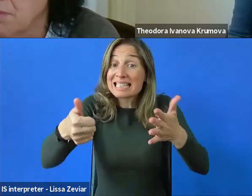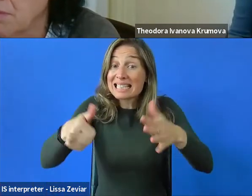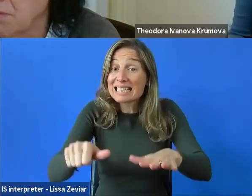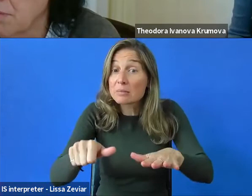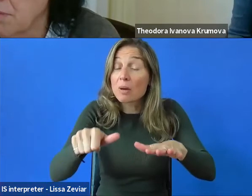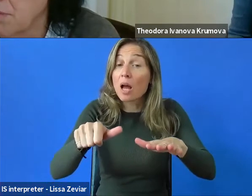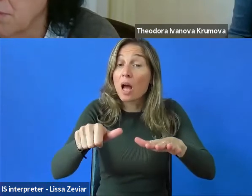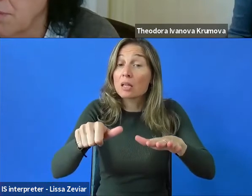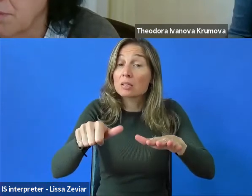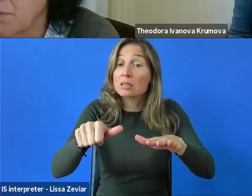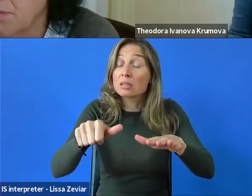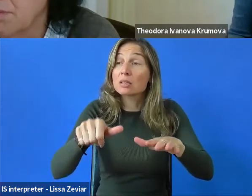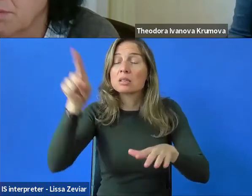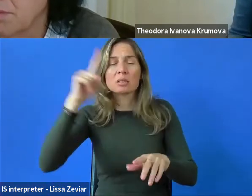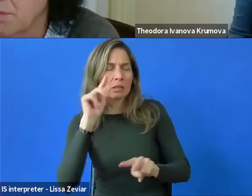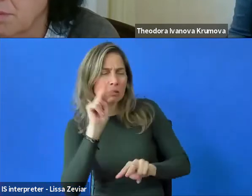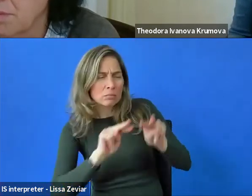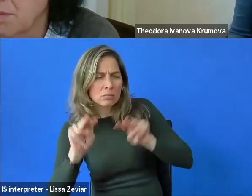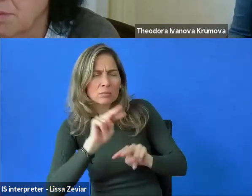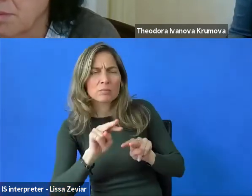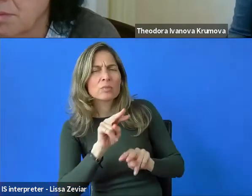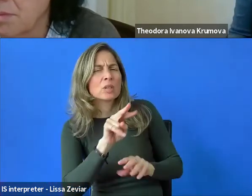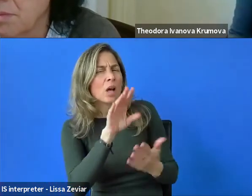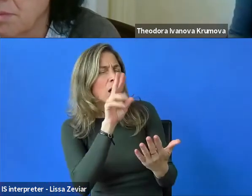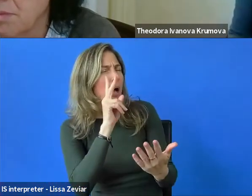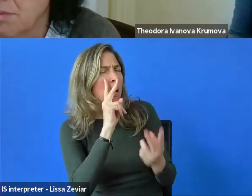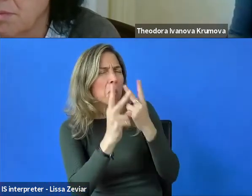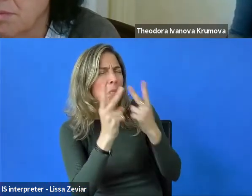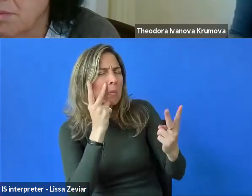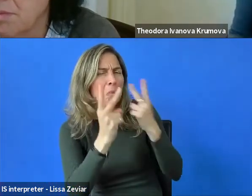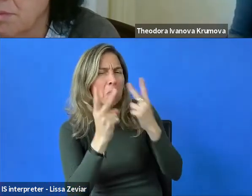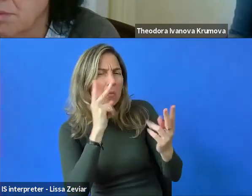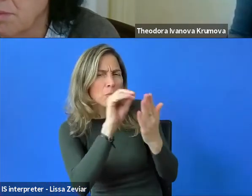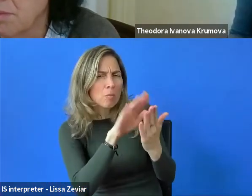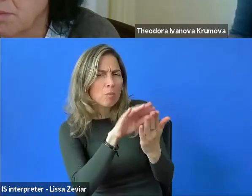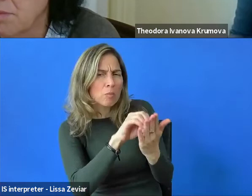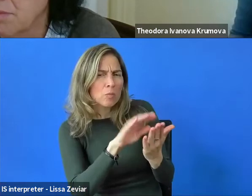So it is again a process and everything is conducted confidentially.